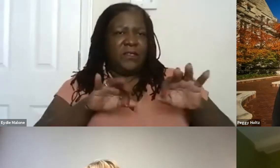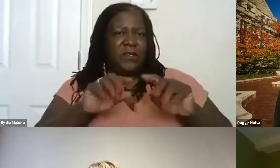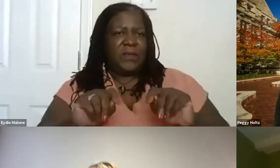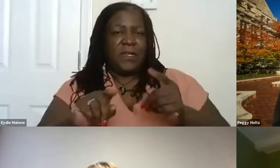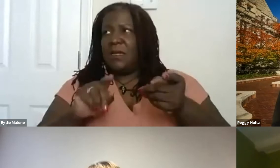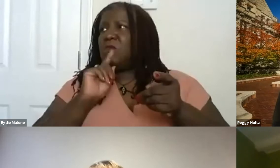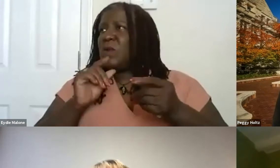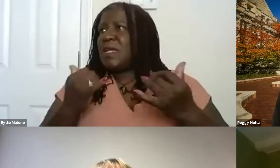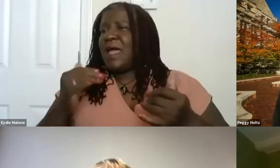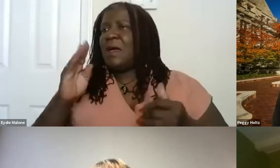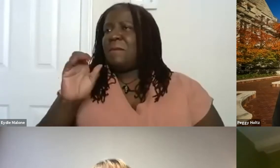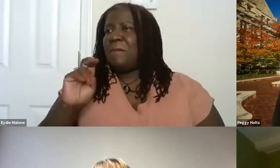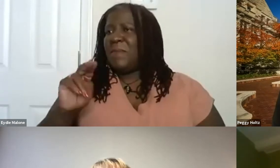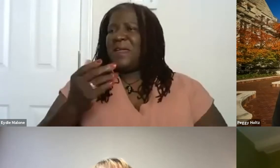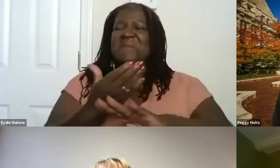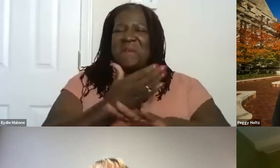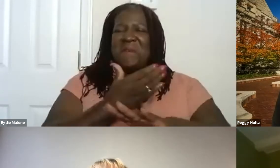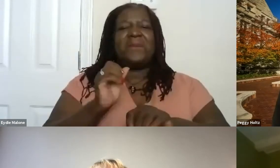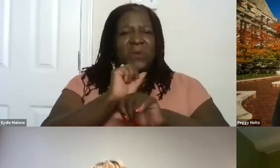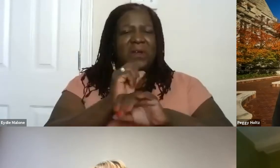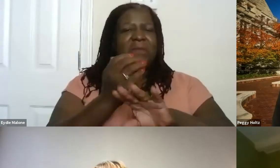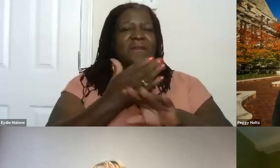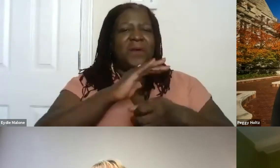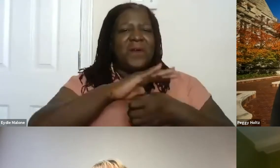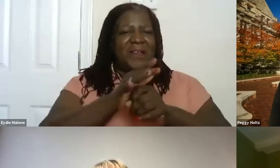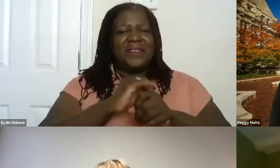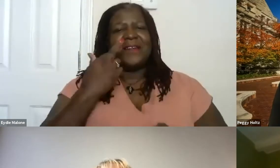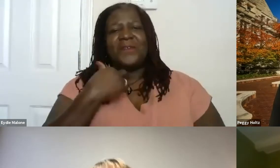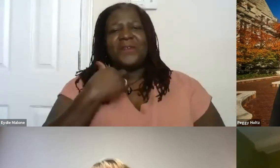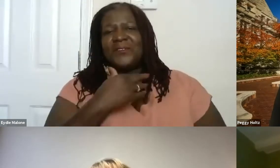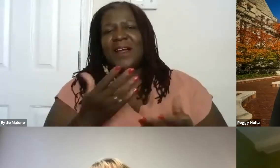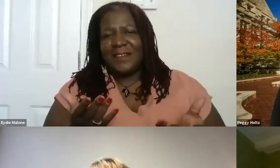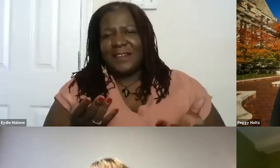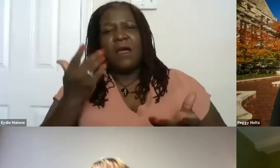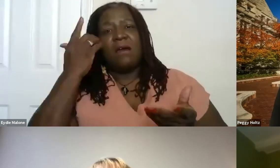Ben was working prior to the pandemic in a restaurant and due to the pandemic, that restaurant